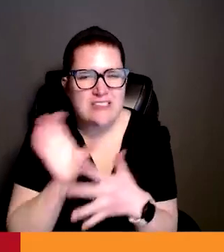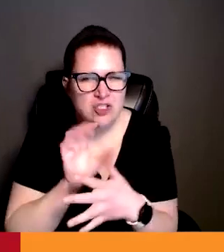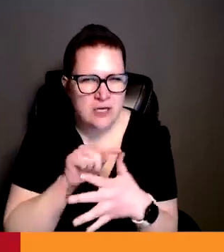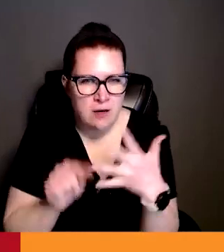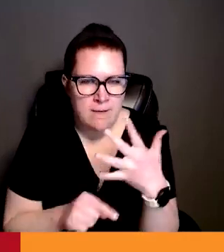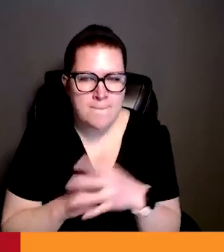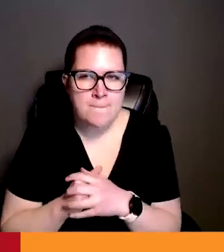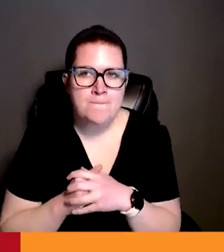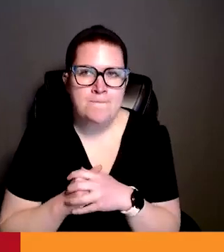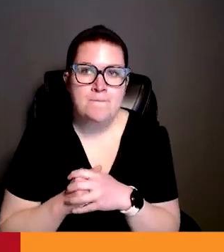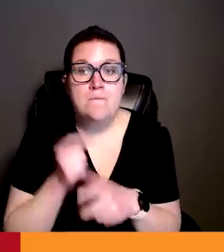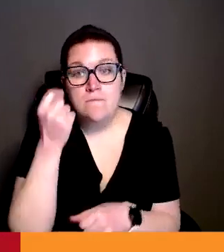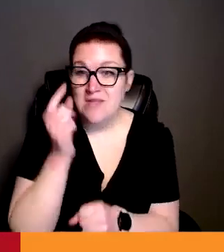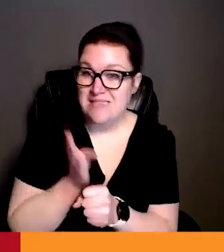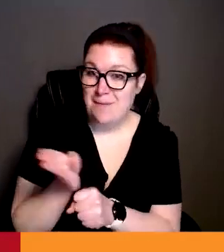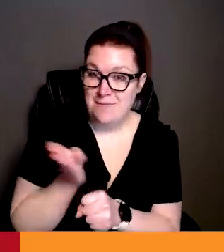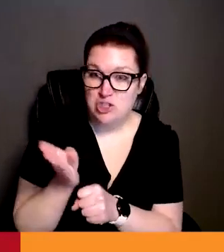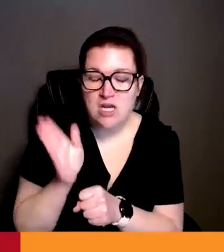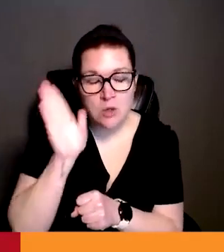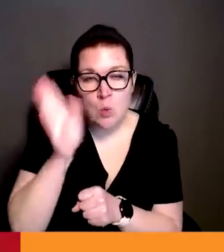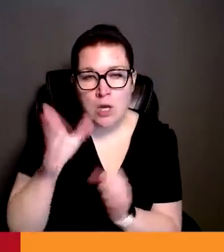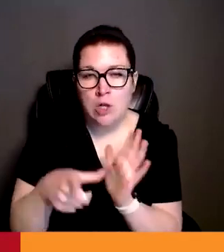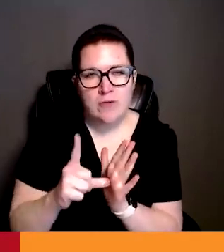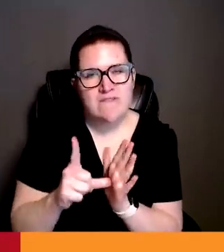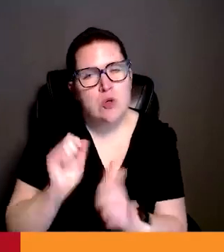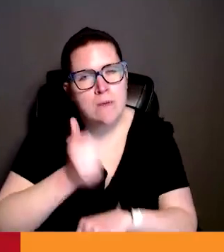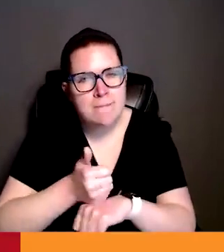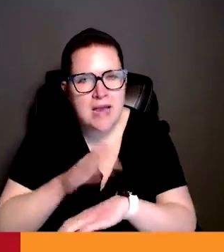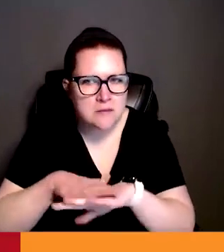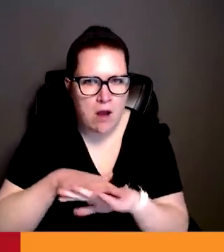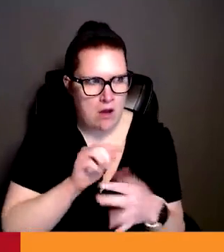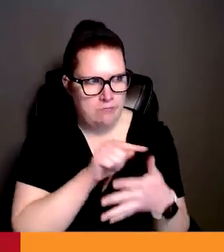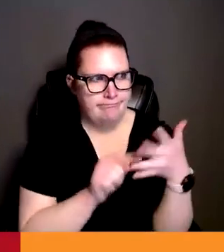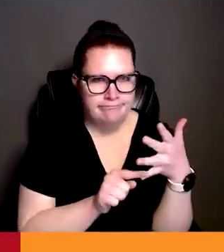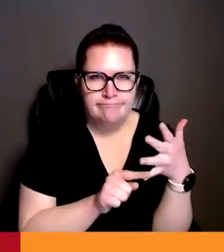And again, submissions will be reviewed, based on the criteria that has been published.